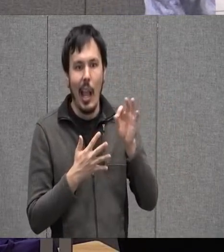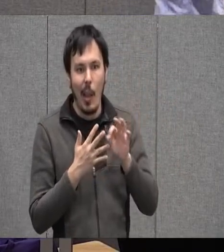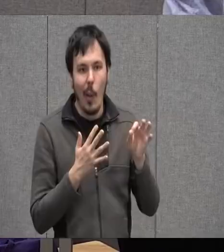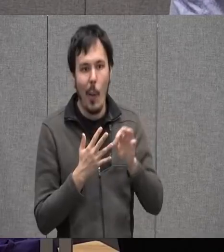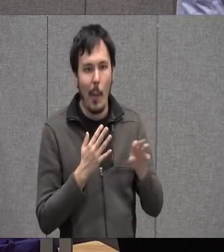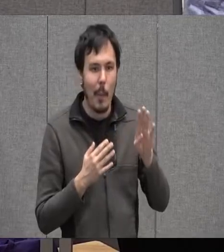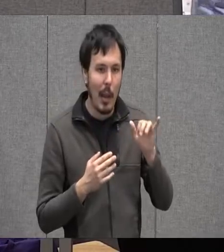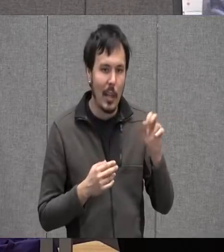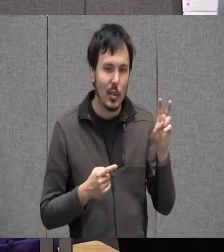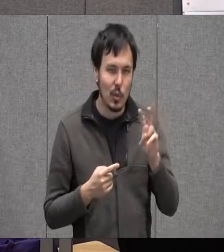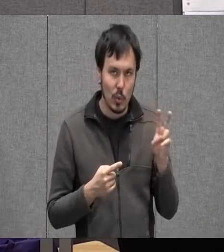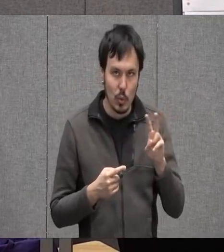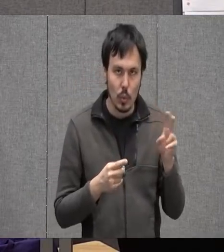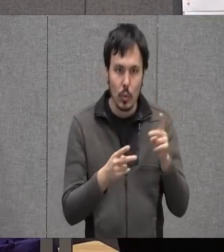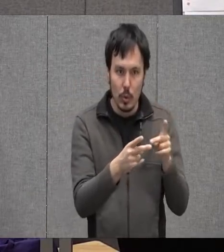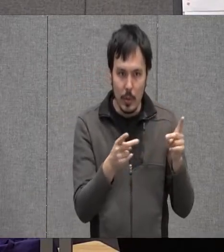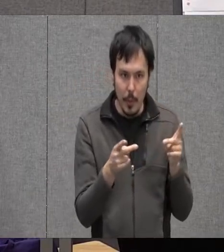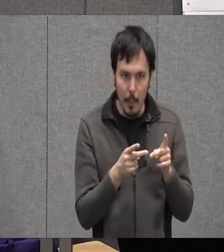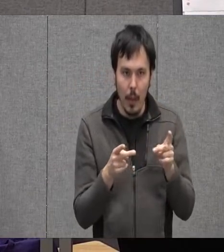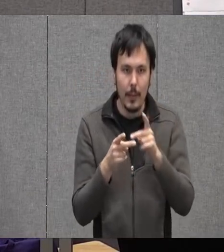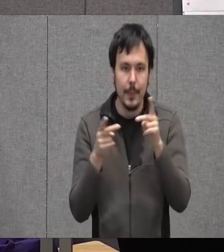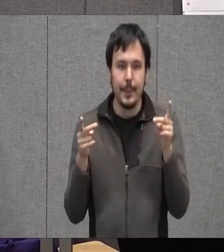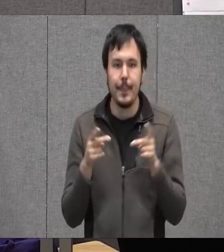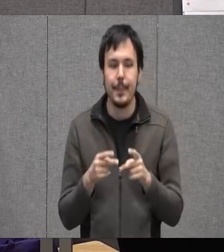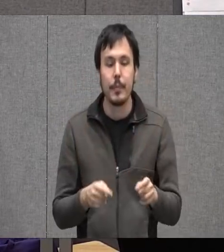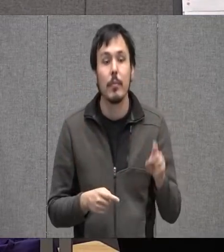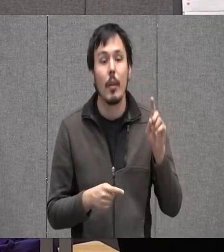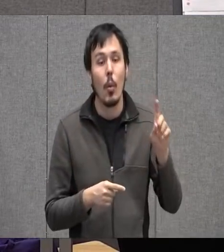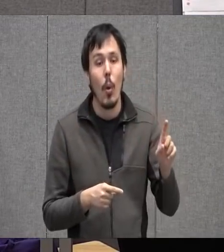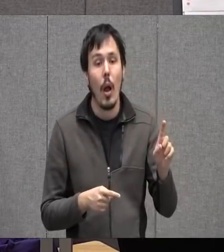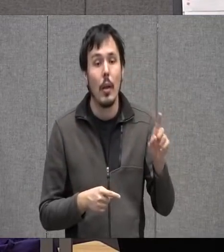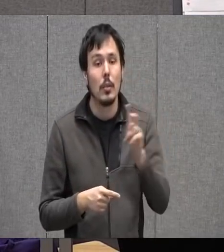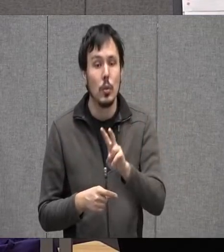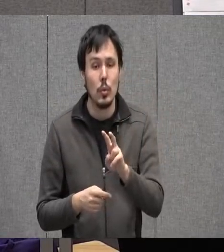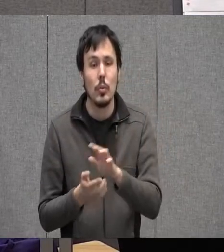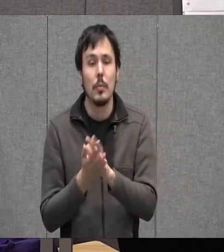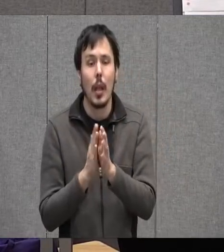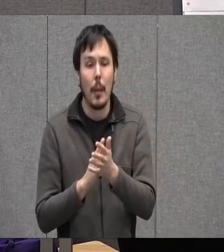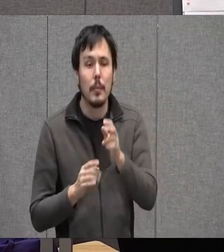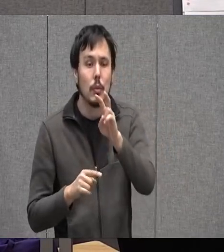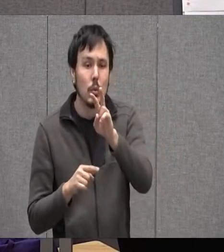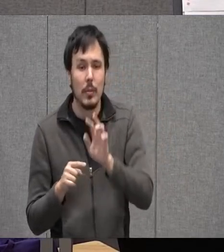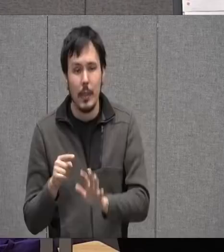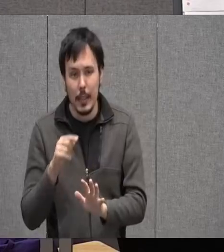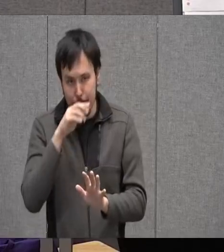Two, counted two spots. One, two to get the 2/5 or one, two to get the 2/3.